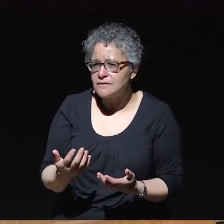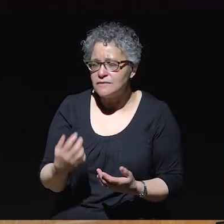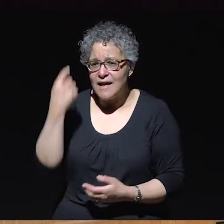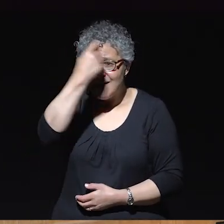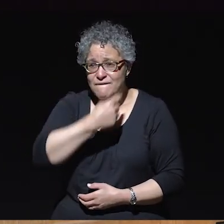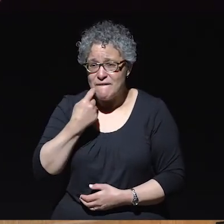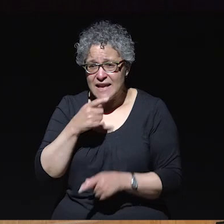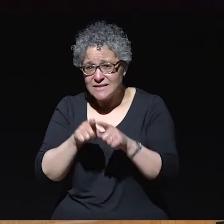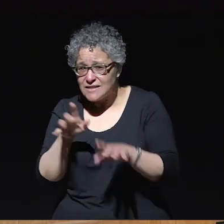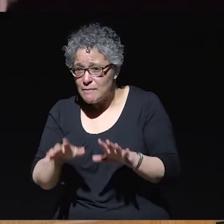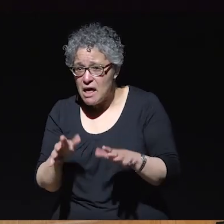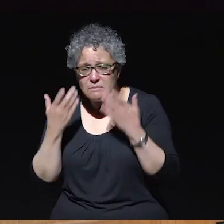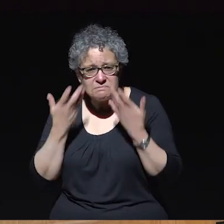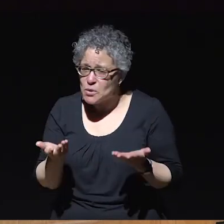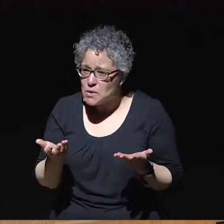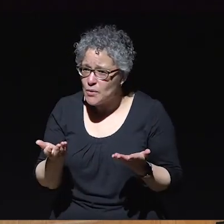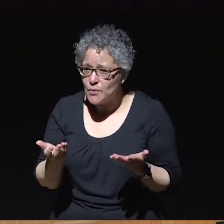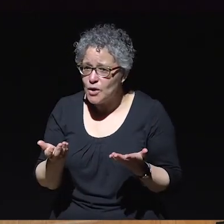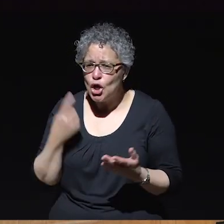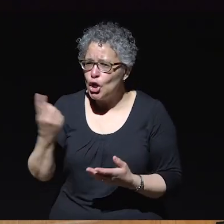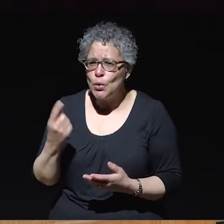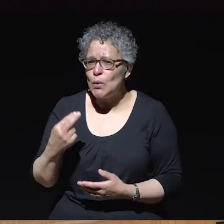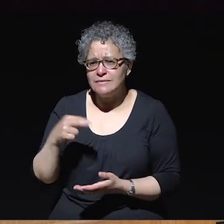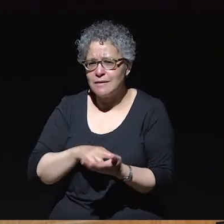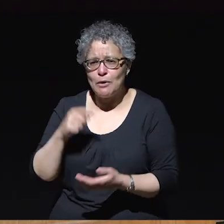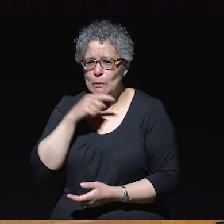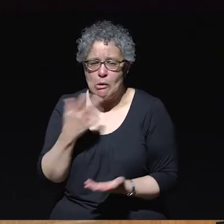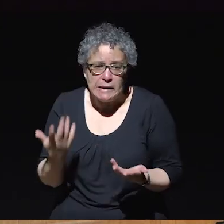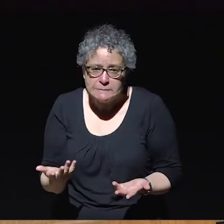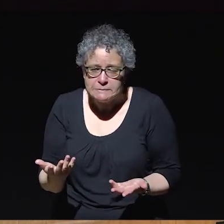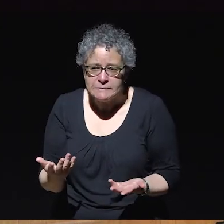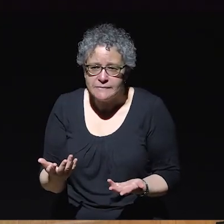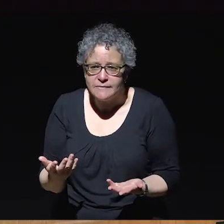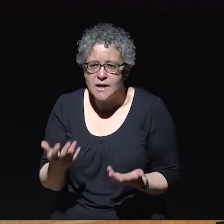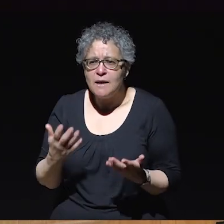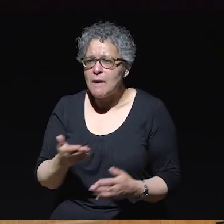so I think the jury is still out on exactly who the Blue Boy is. But I think the anonymity of it